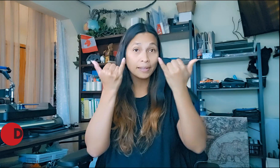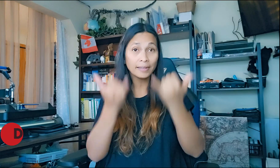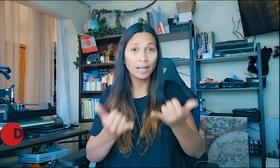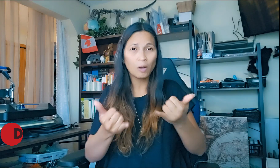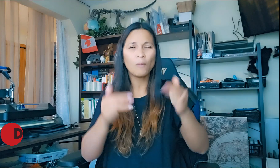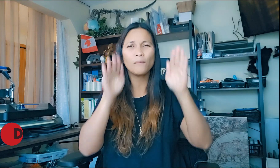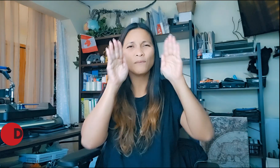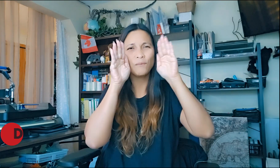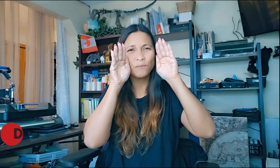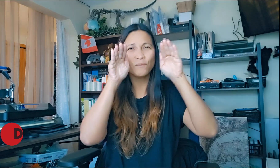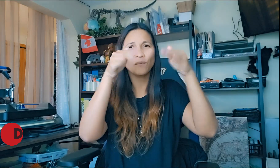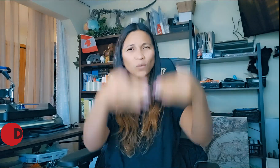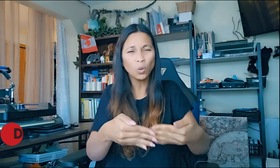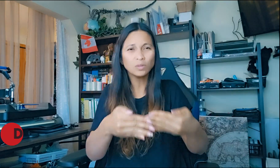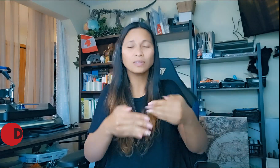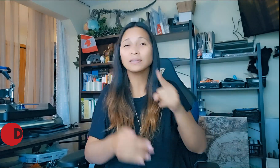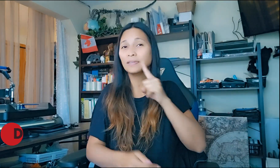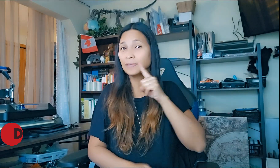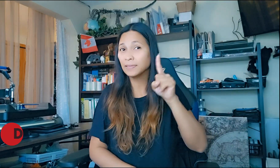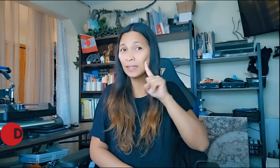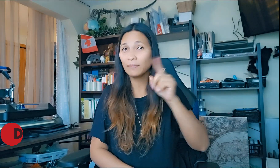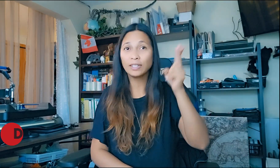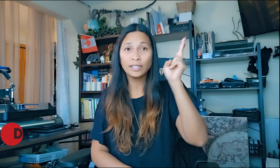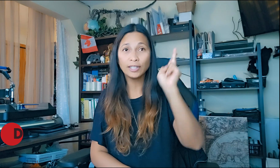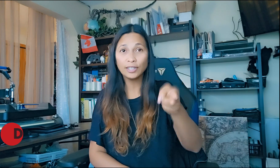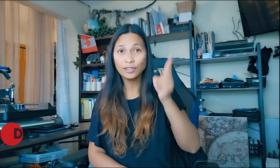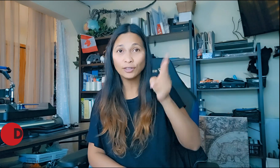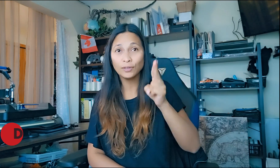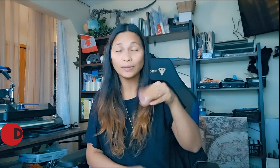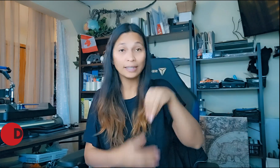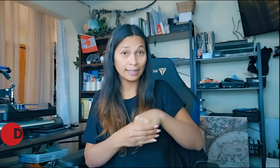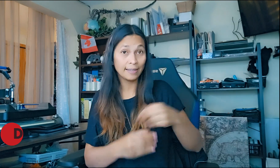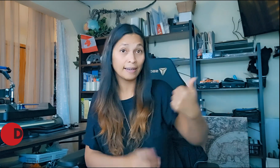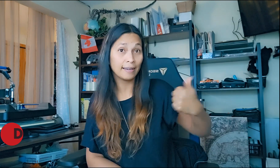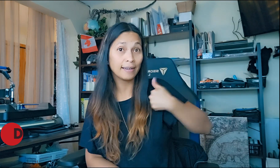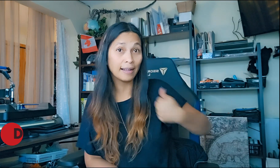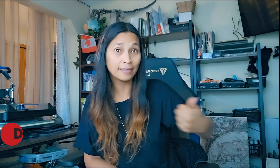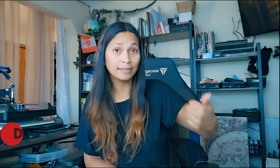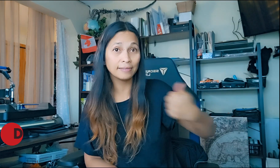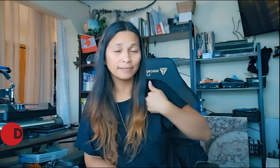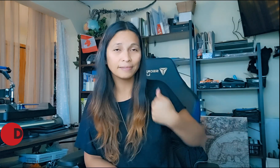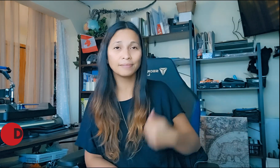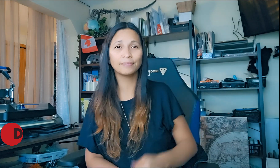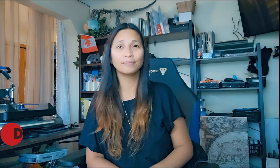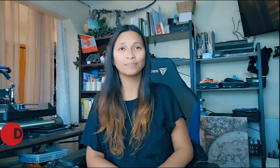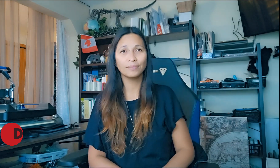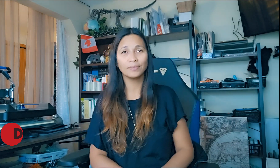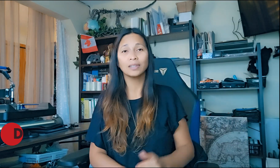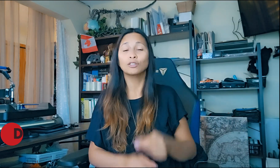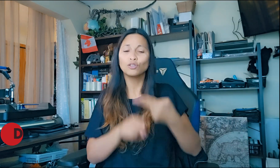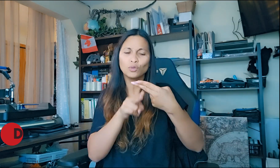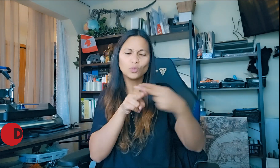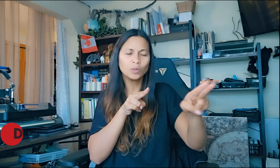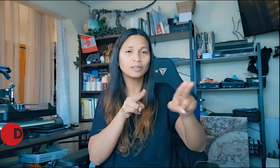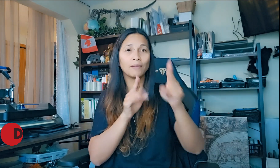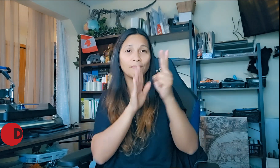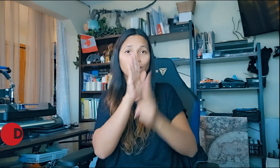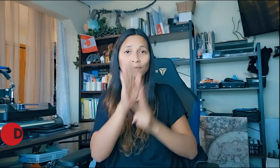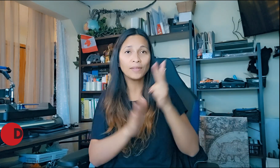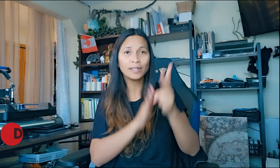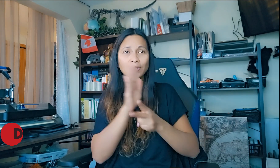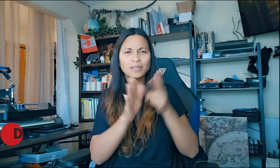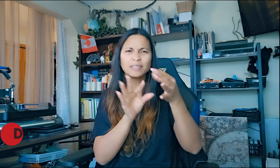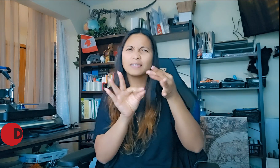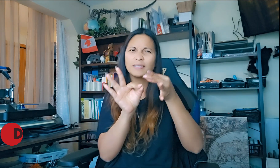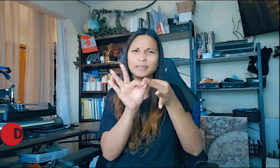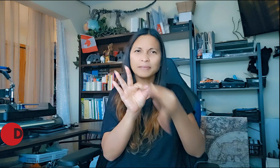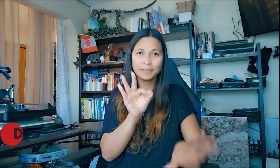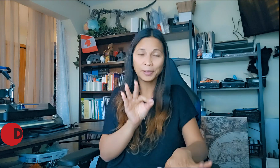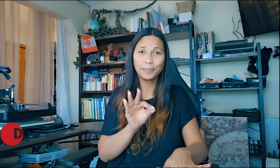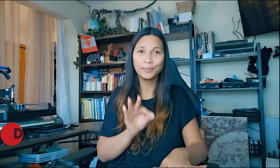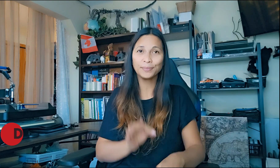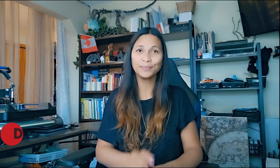Right now I am focused on Deaf History in Canada... short and simple videos.